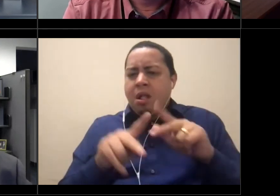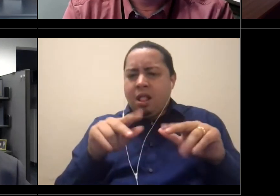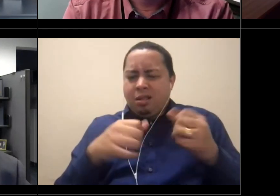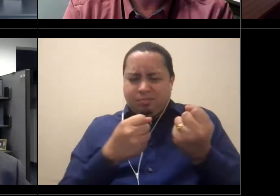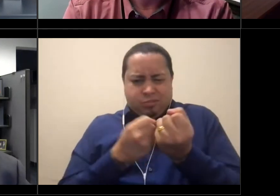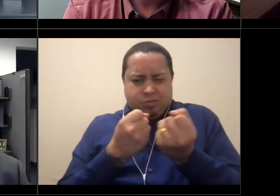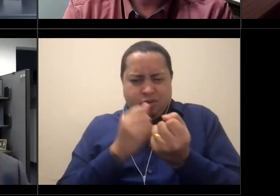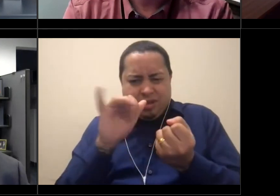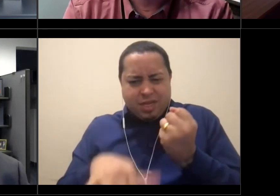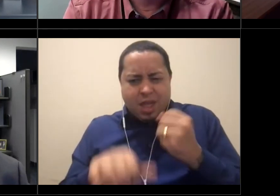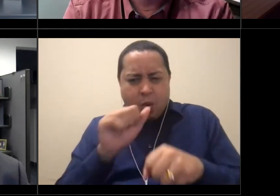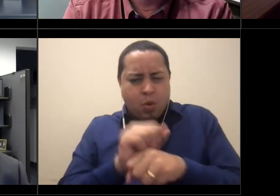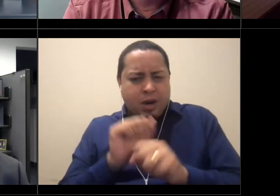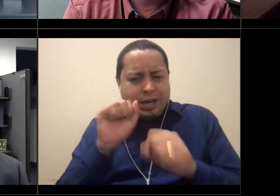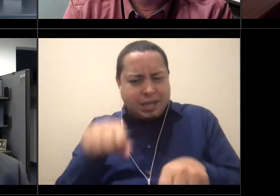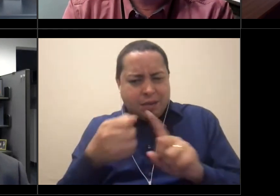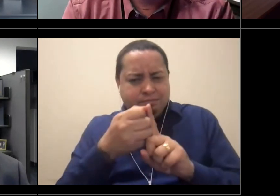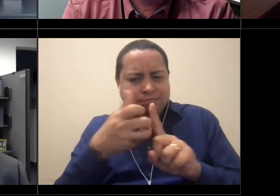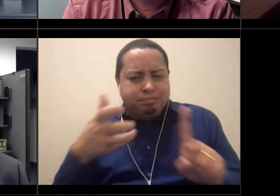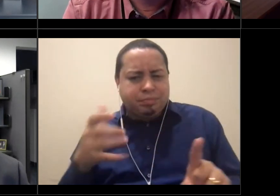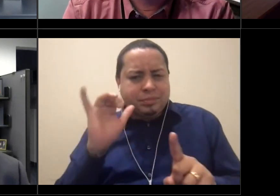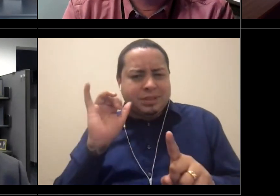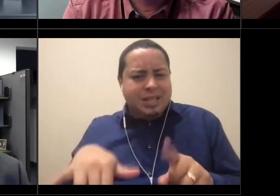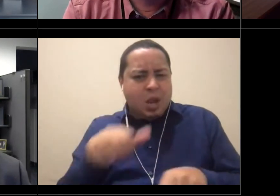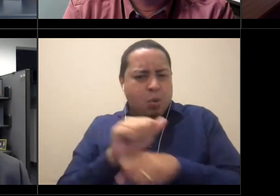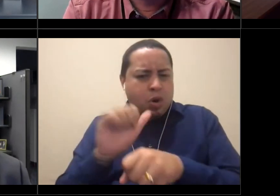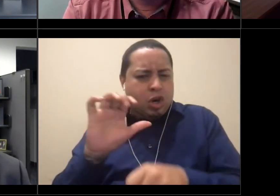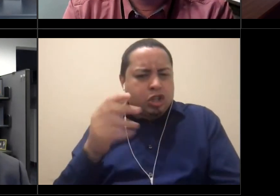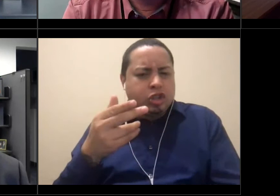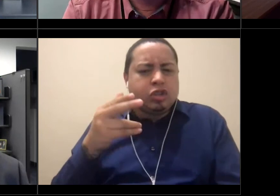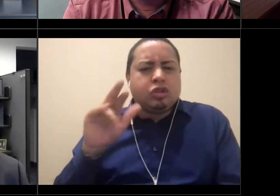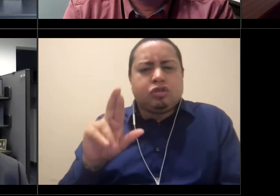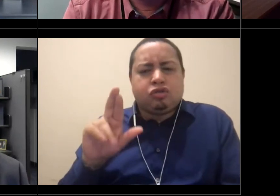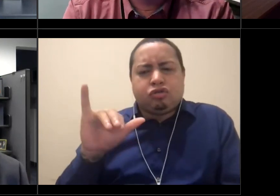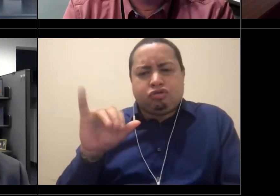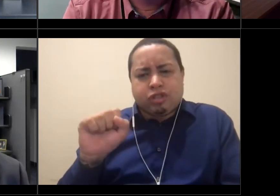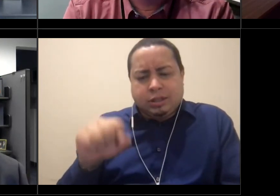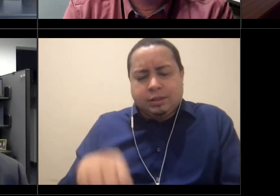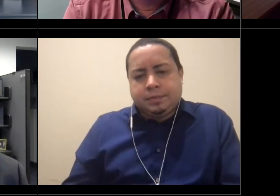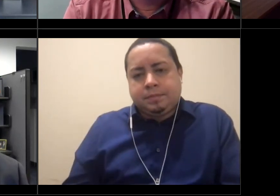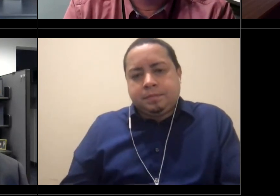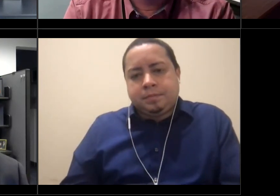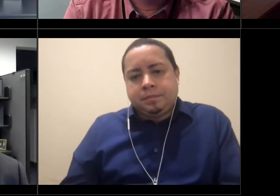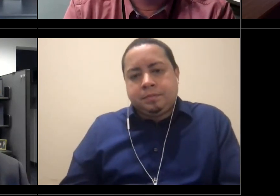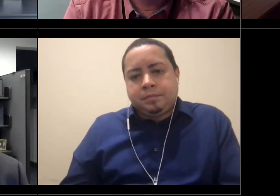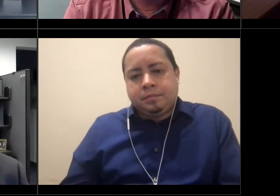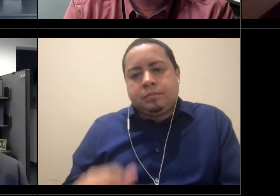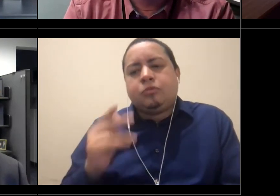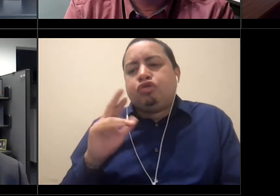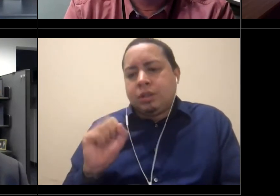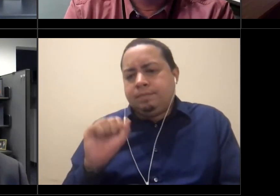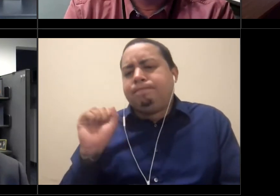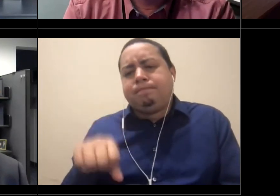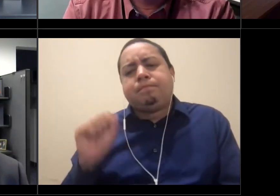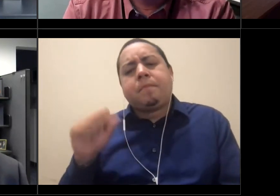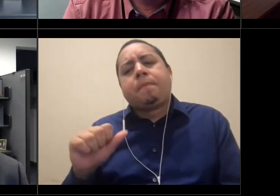Do you want to talk that, for a second Chris? Oh, sure, as Greg mentioned, there's a lot of study involved and the...